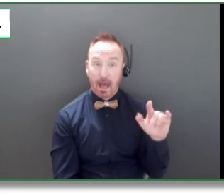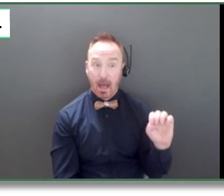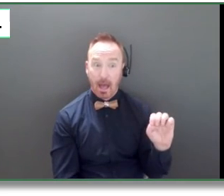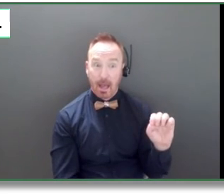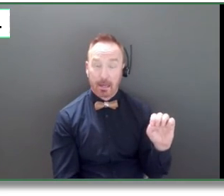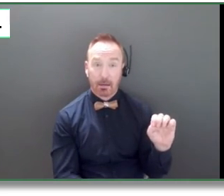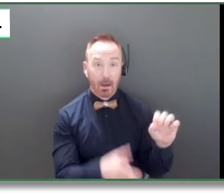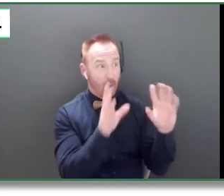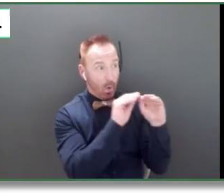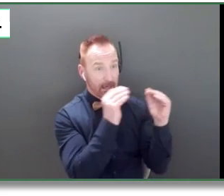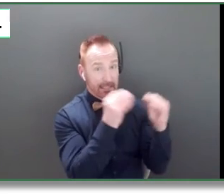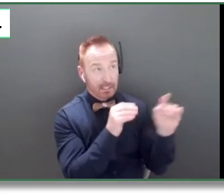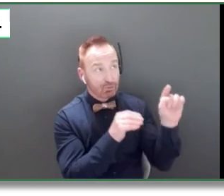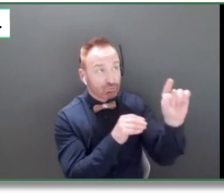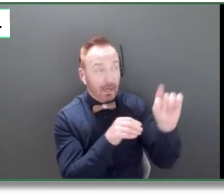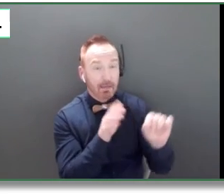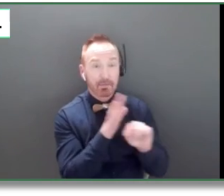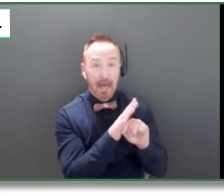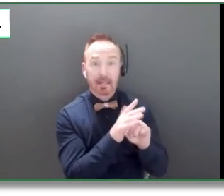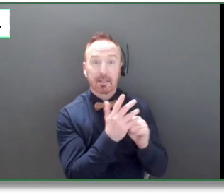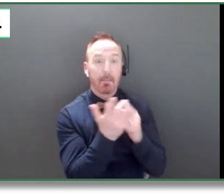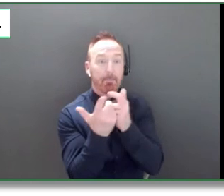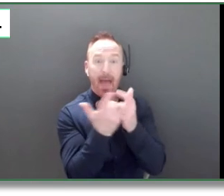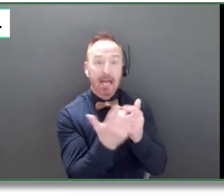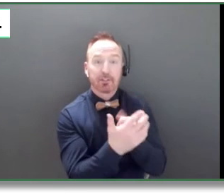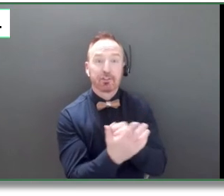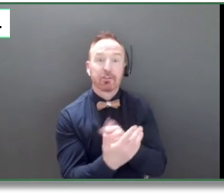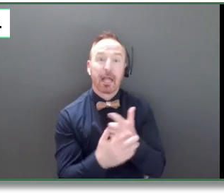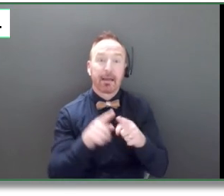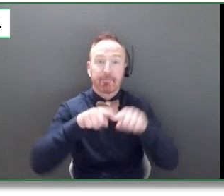abilities? So